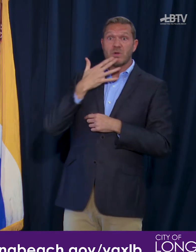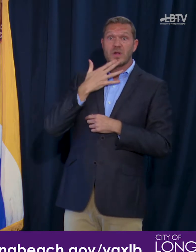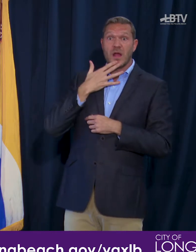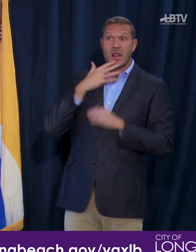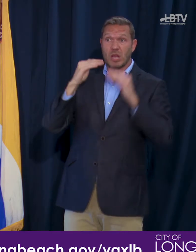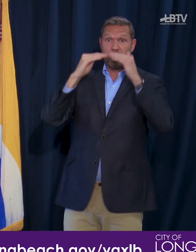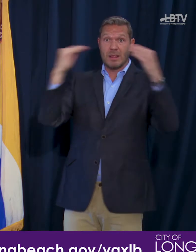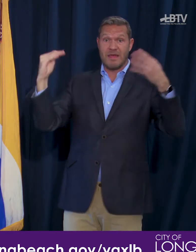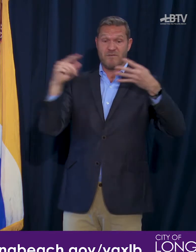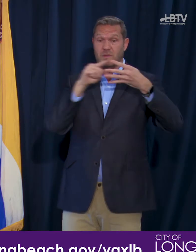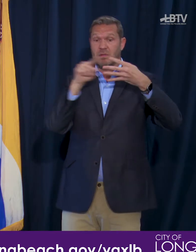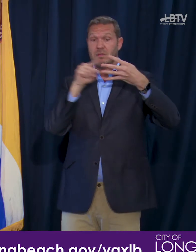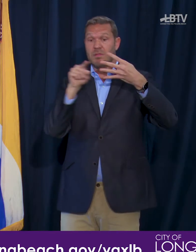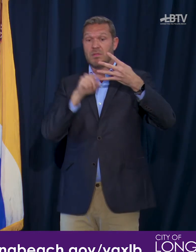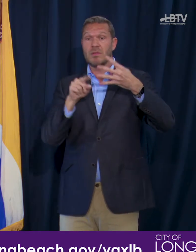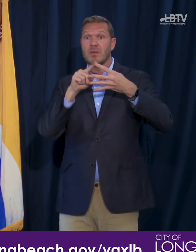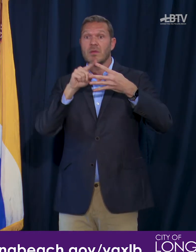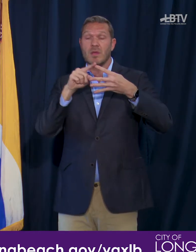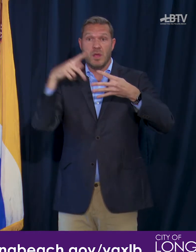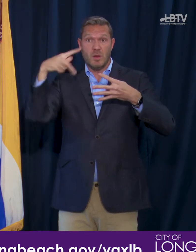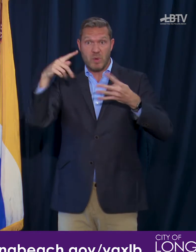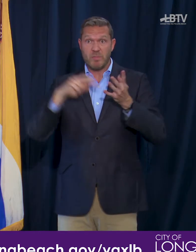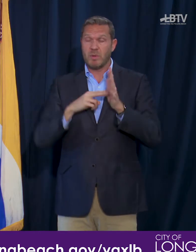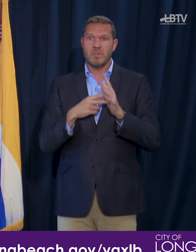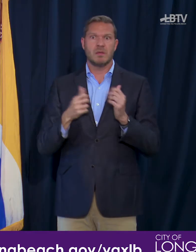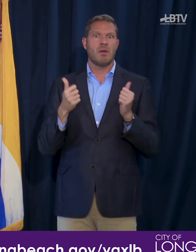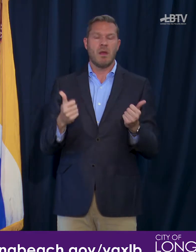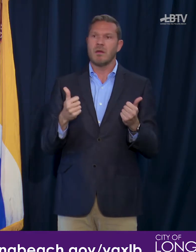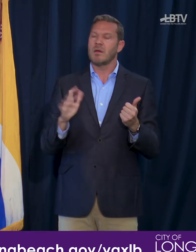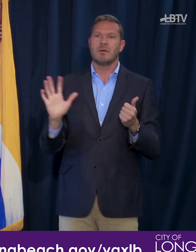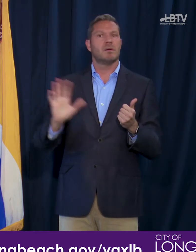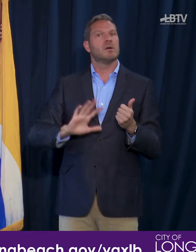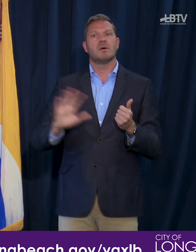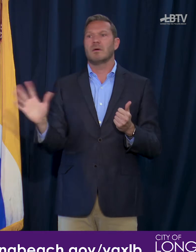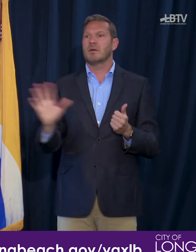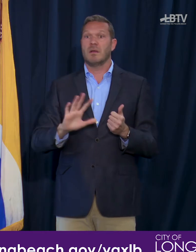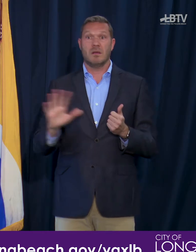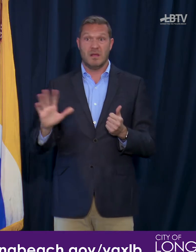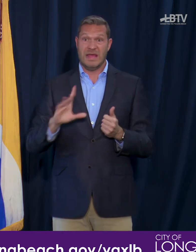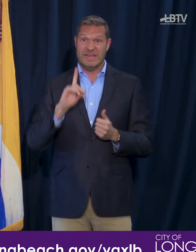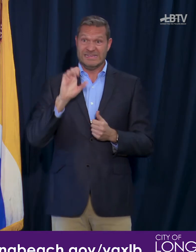want people to get super comfortable. The numbers remain much higher than they were in early December but they are much better